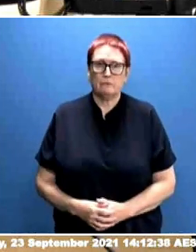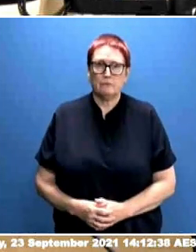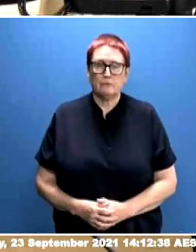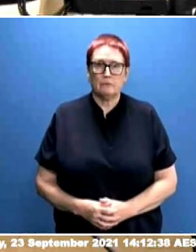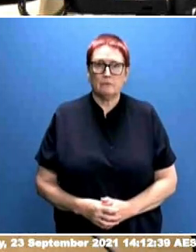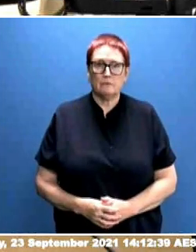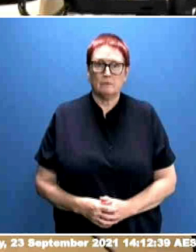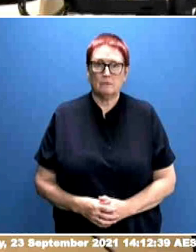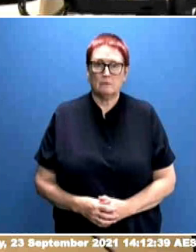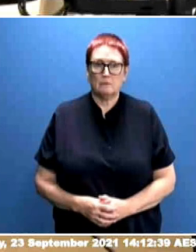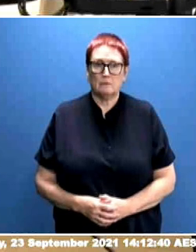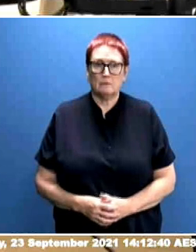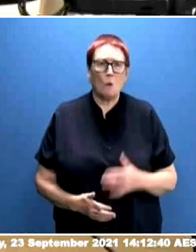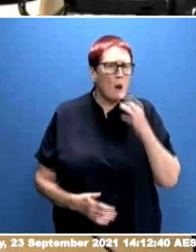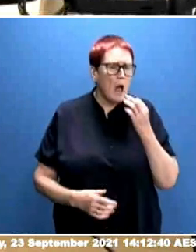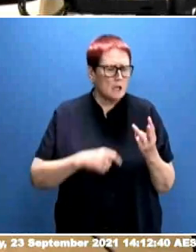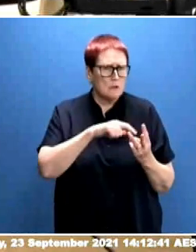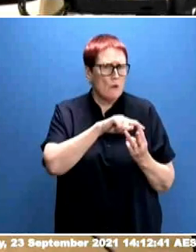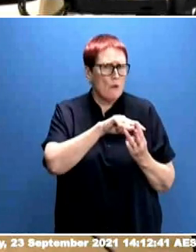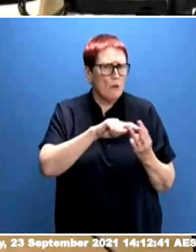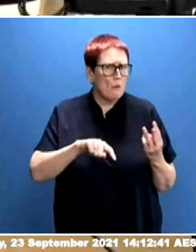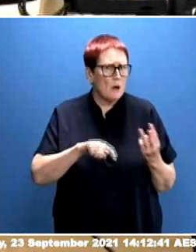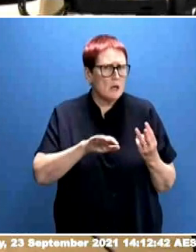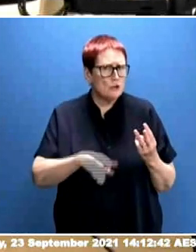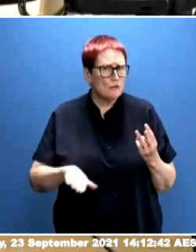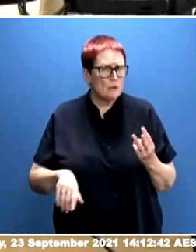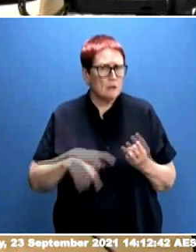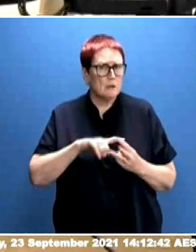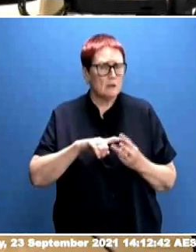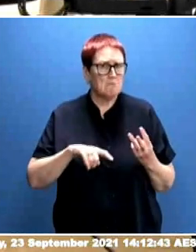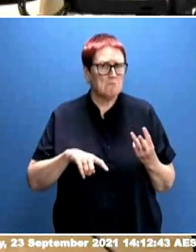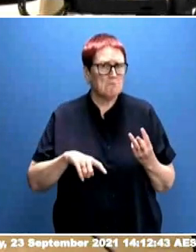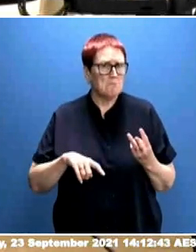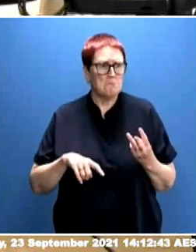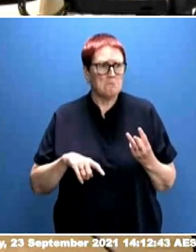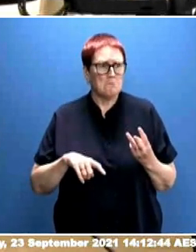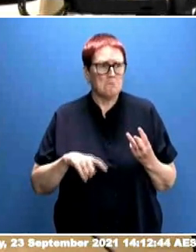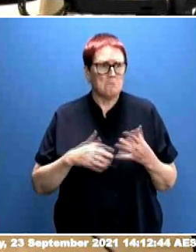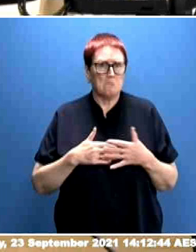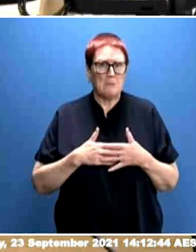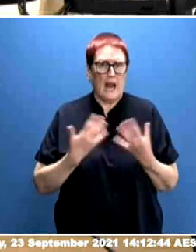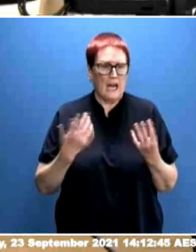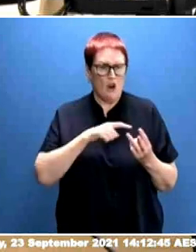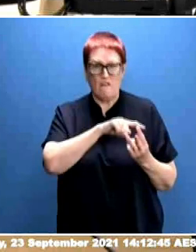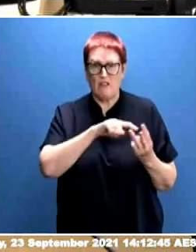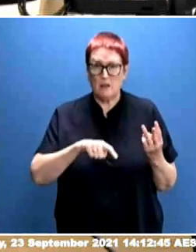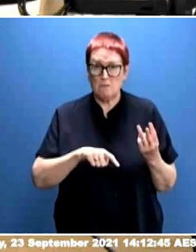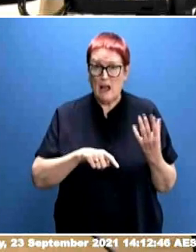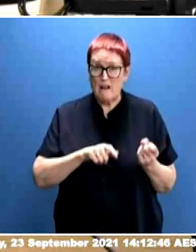Of those three, has there been any of those three children with disability?